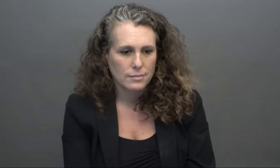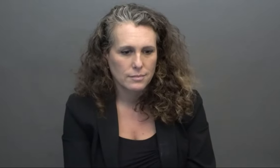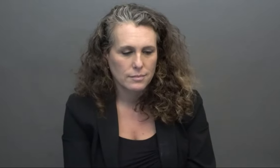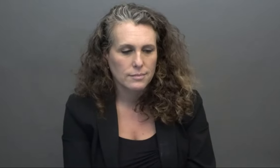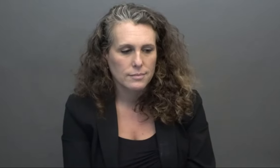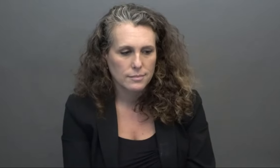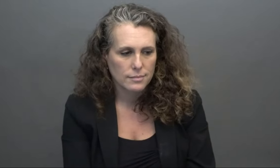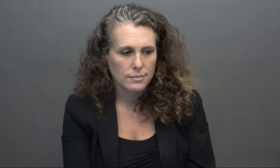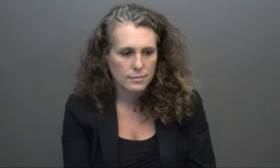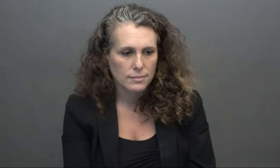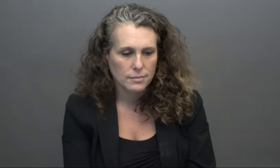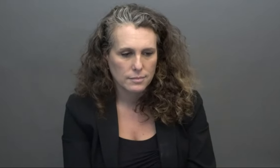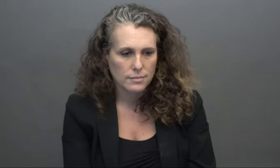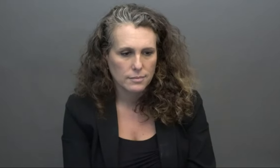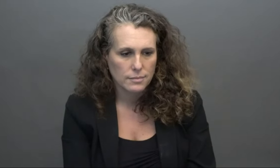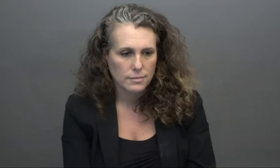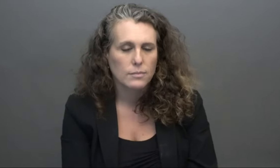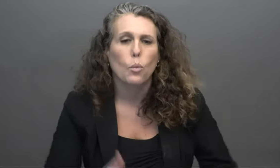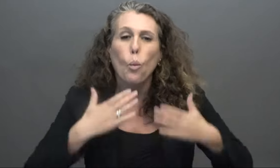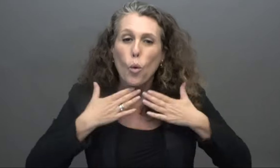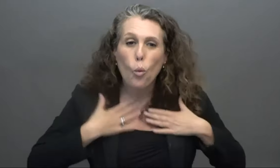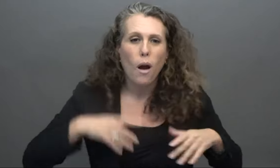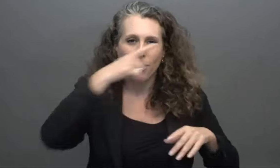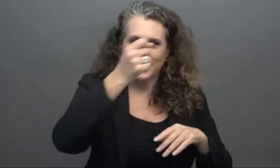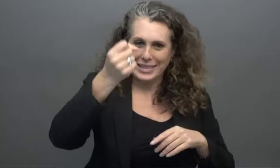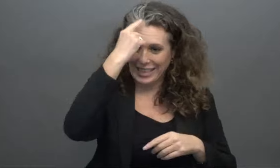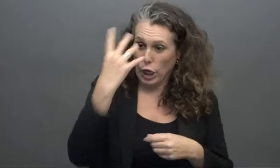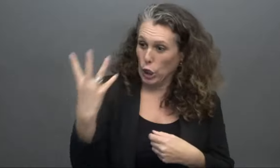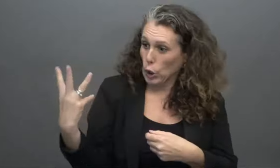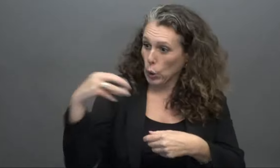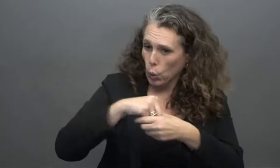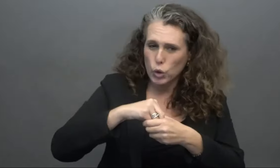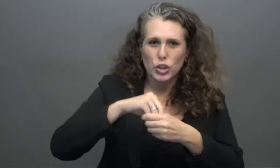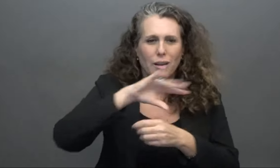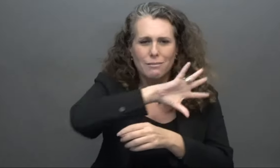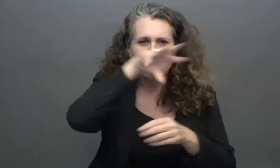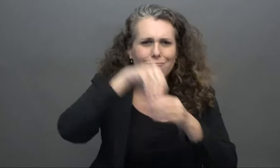the imperative imperative newness of inclusion for their own long term business.